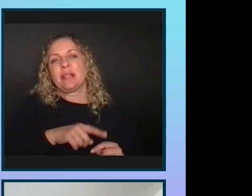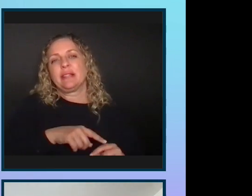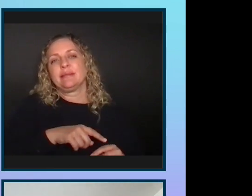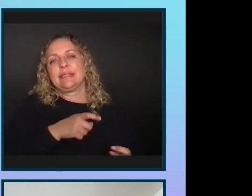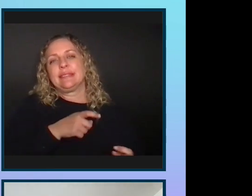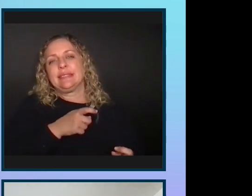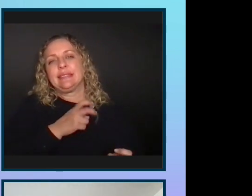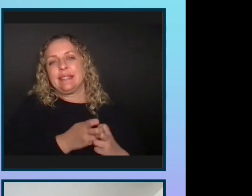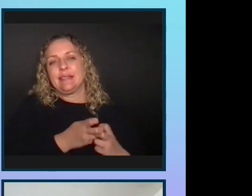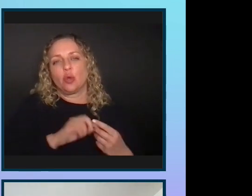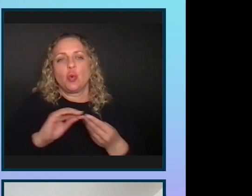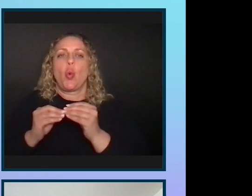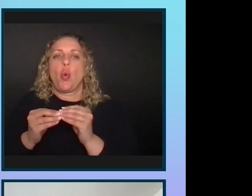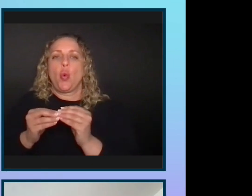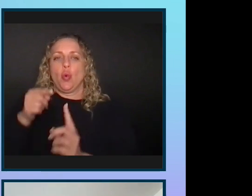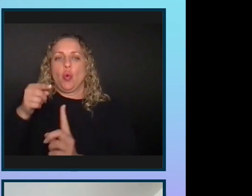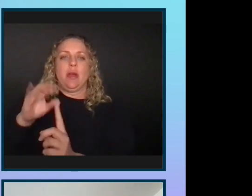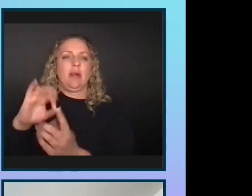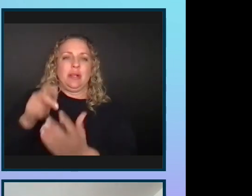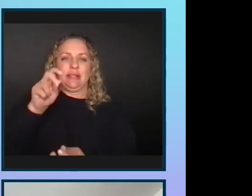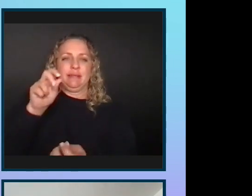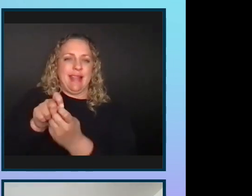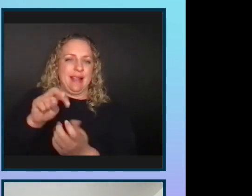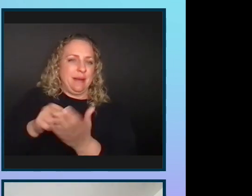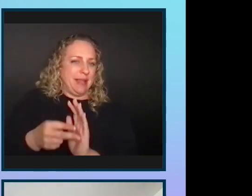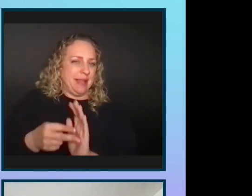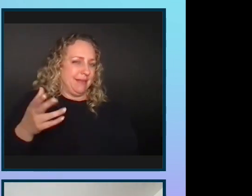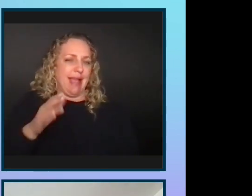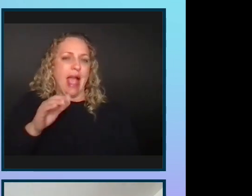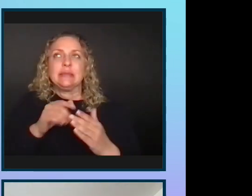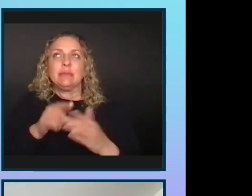like what is exactly accessible language, right? In a way that we can easily define.